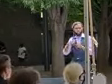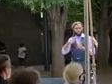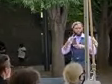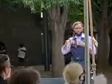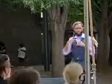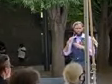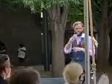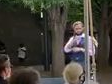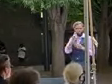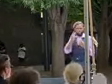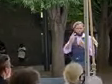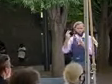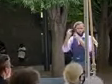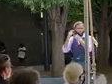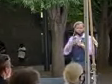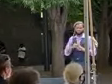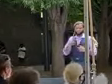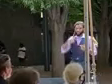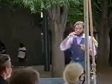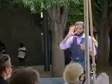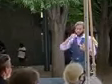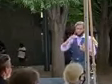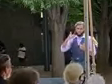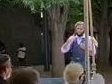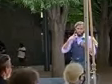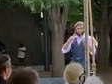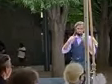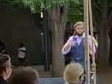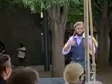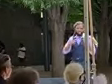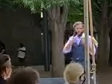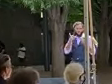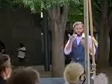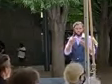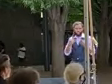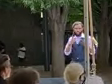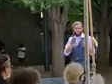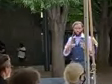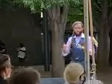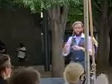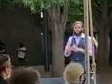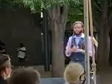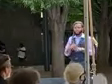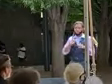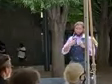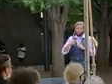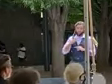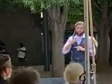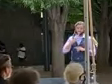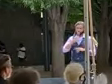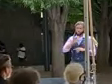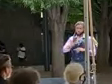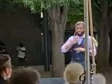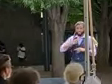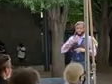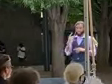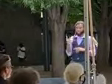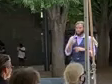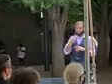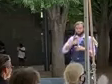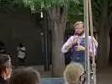I know that you have a few other things going on, but your staff always takes my call.